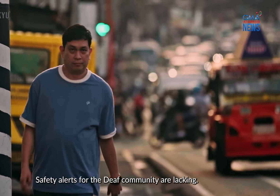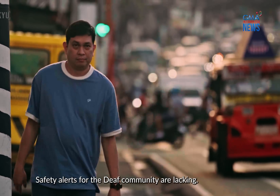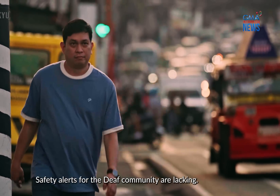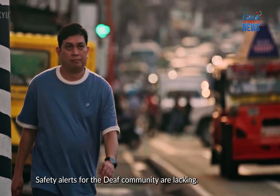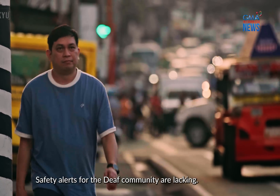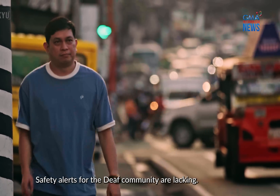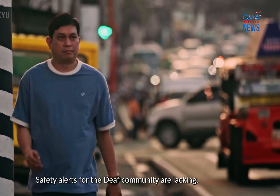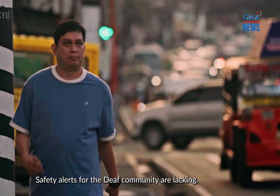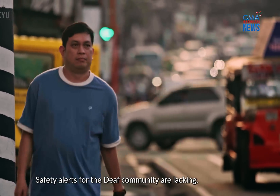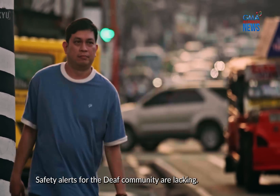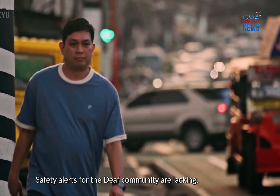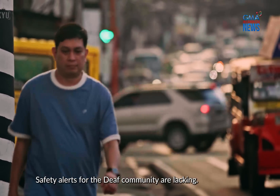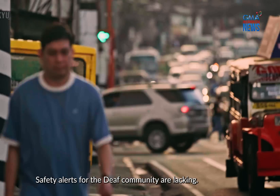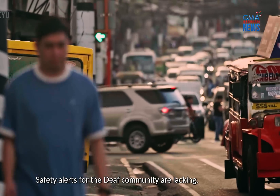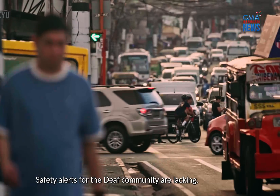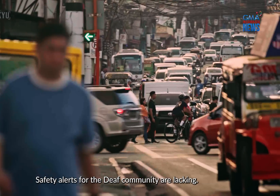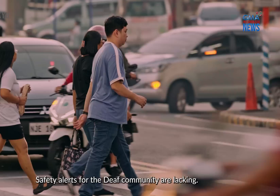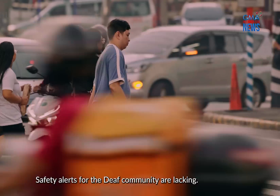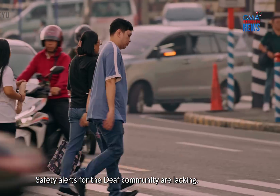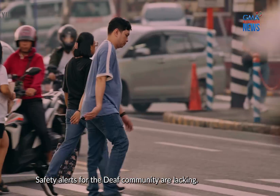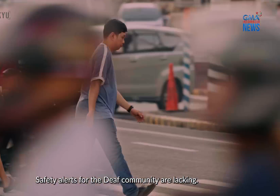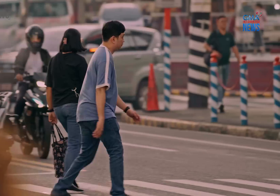can serve as a warning to be cautious.